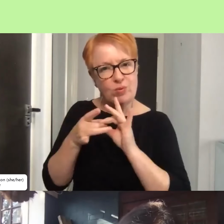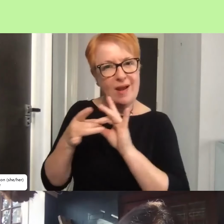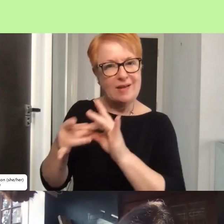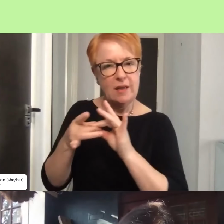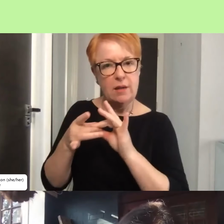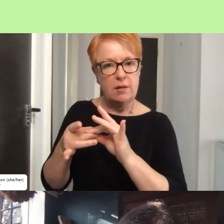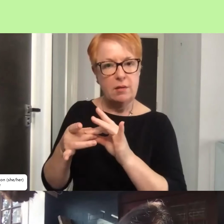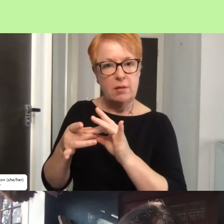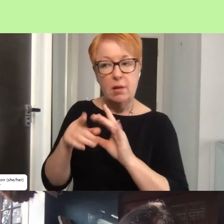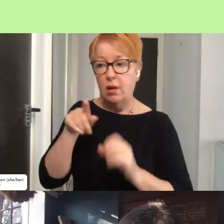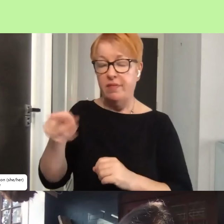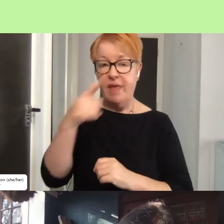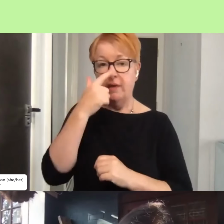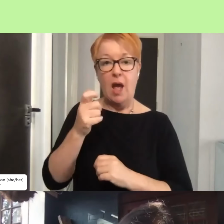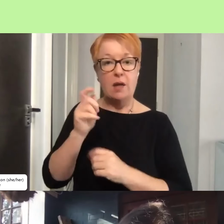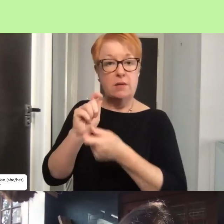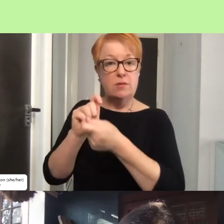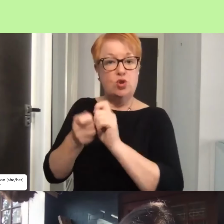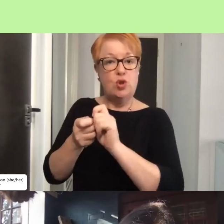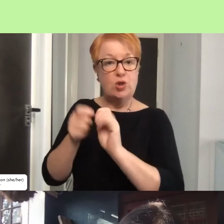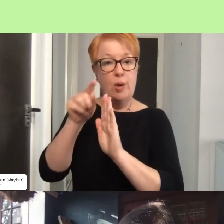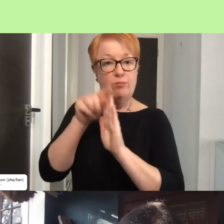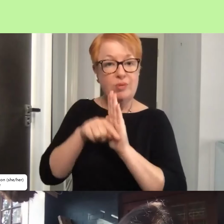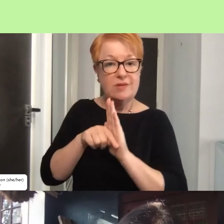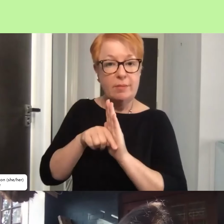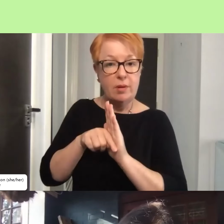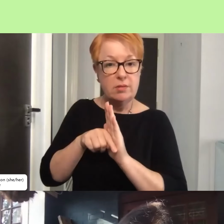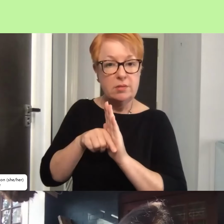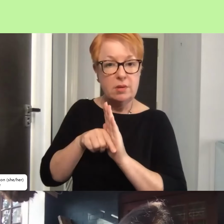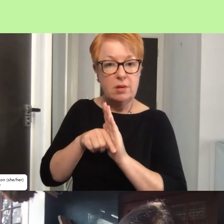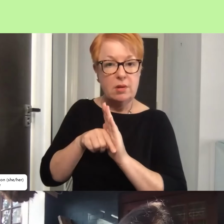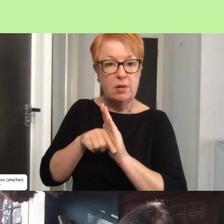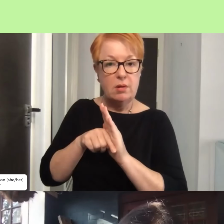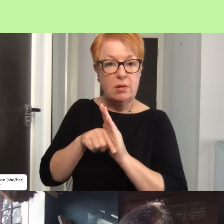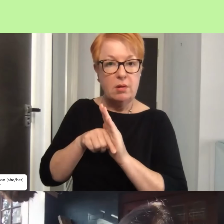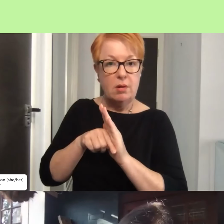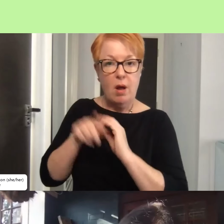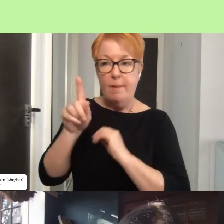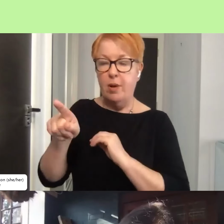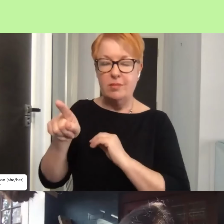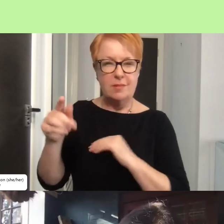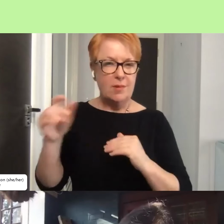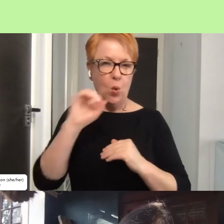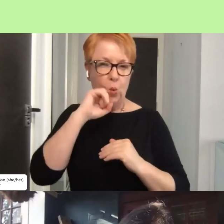adapt our principles that doesn't guarantee that they will continue with our principles as their own principles,